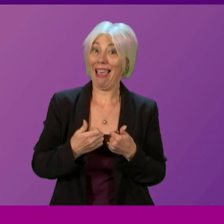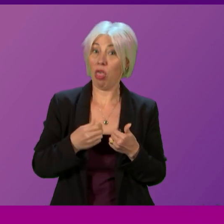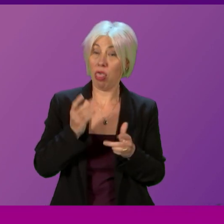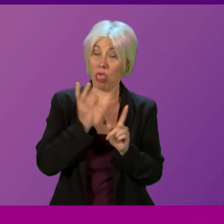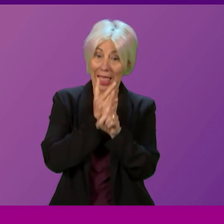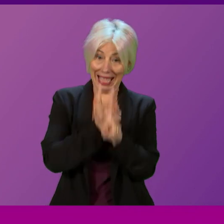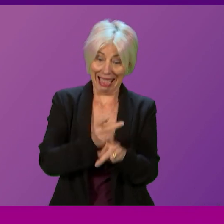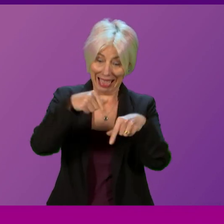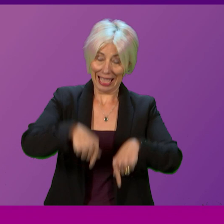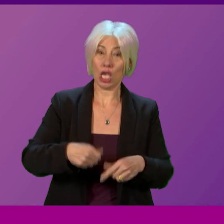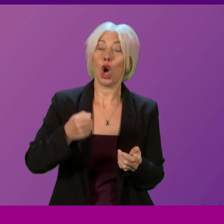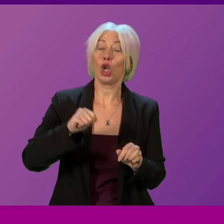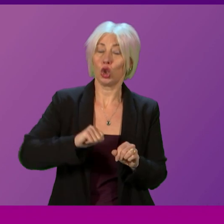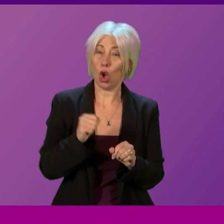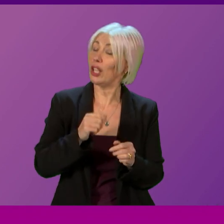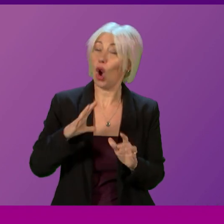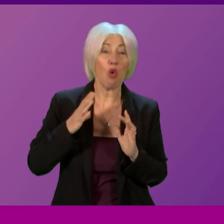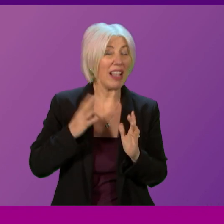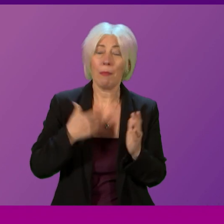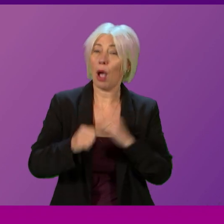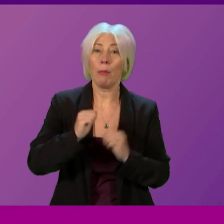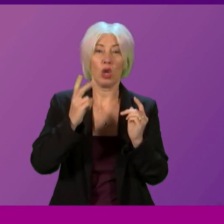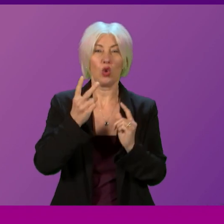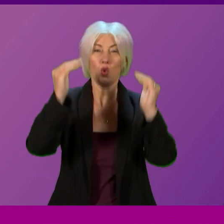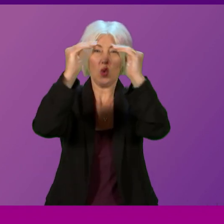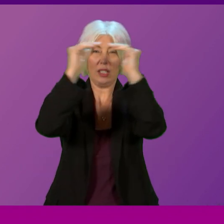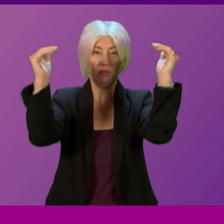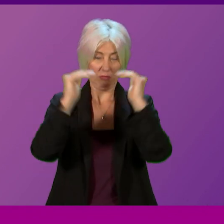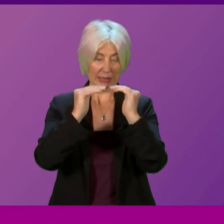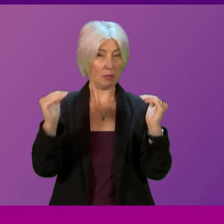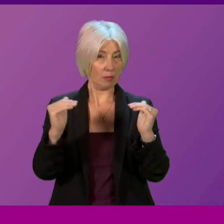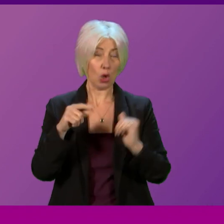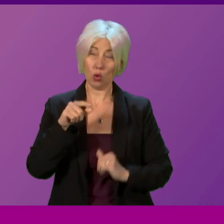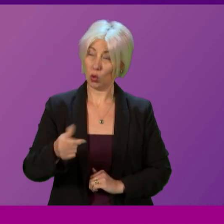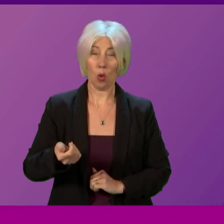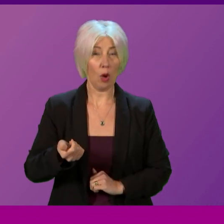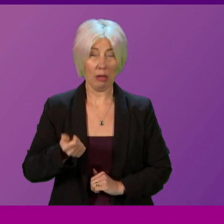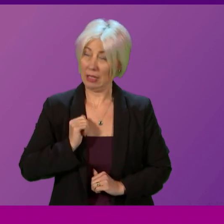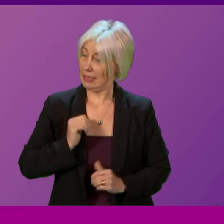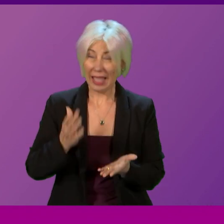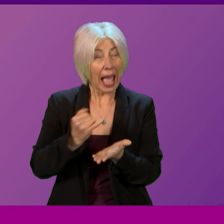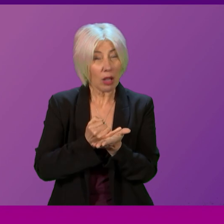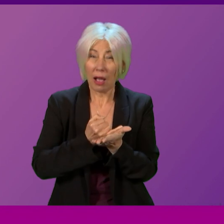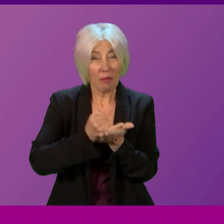is already a two-tier system. Does the First Minister accept that that goes against the founding principles of our national